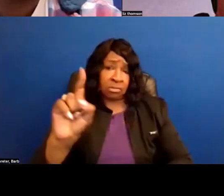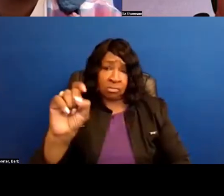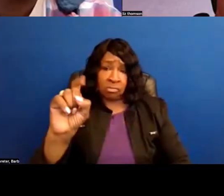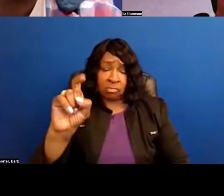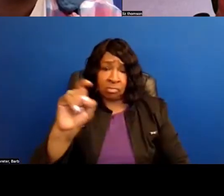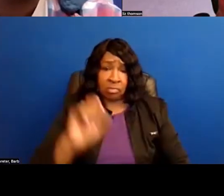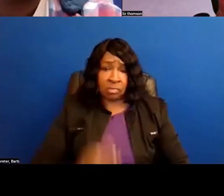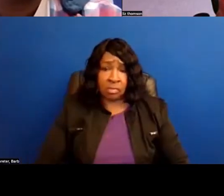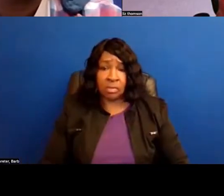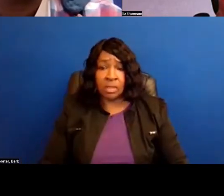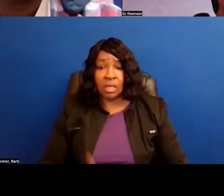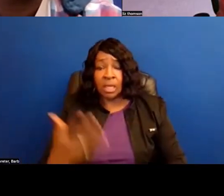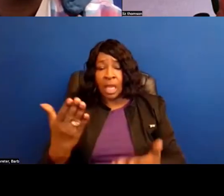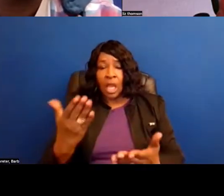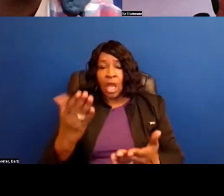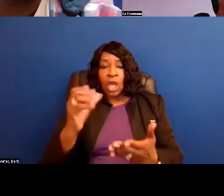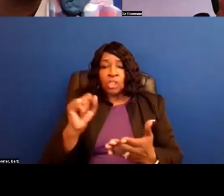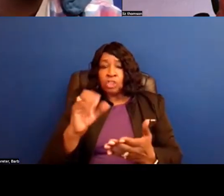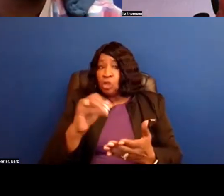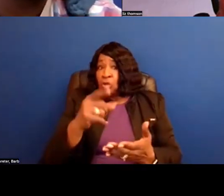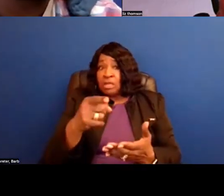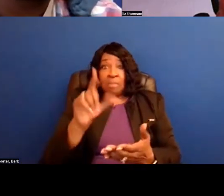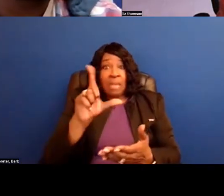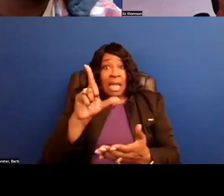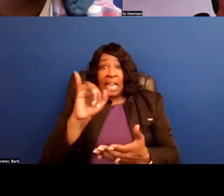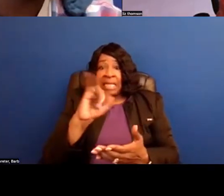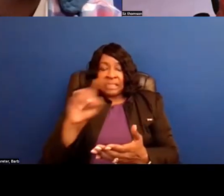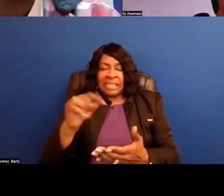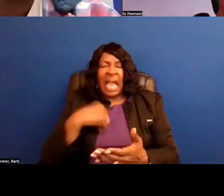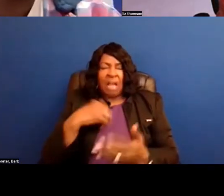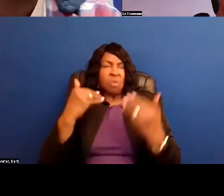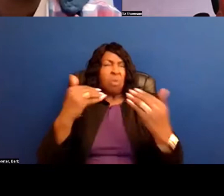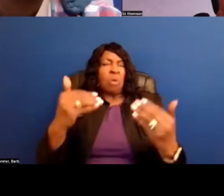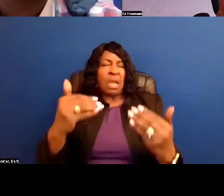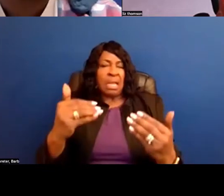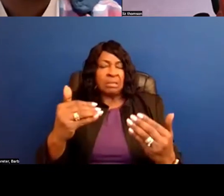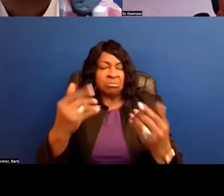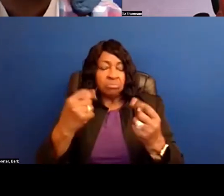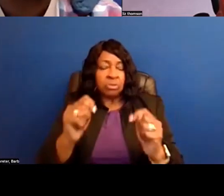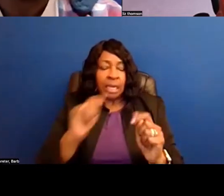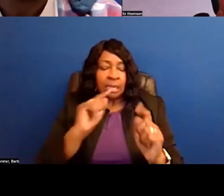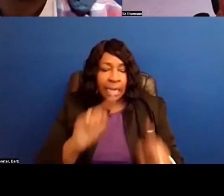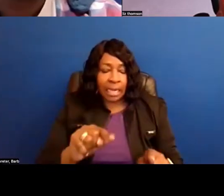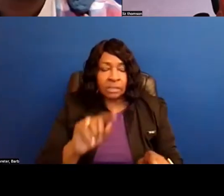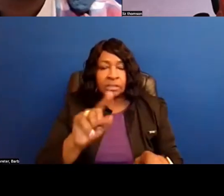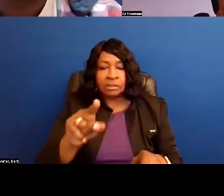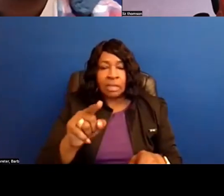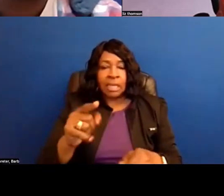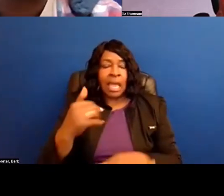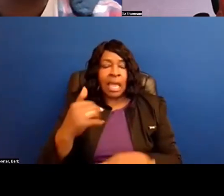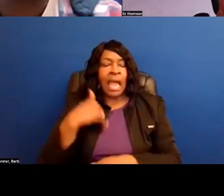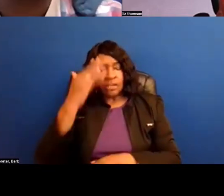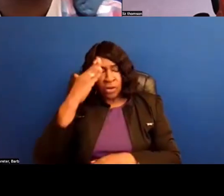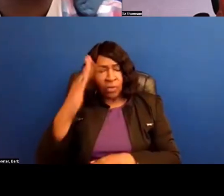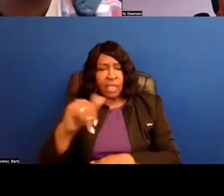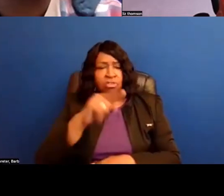So Liz, I'll take a stab at that. So I know that you're probably looking for something